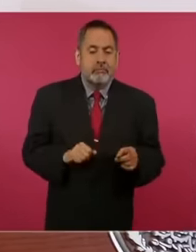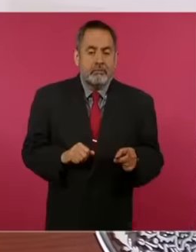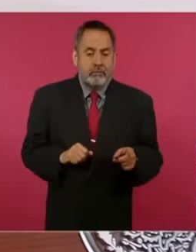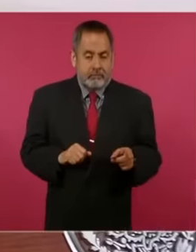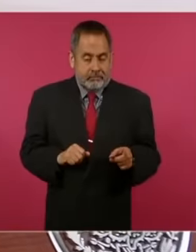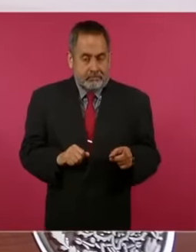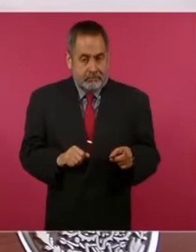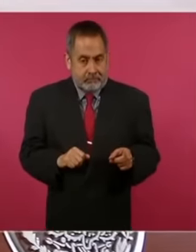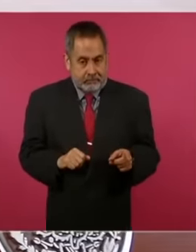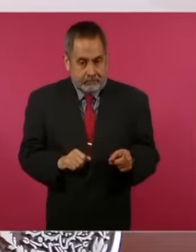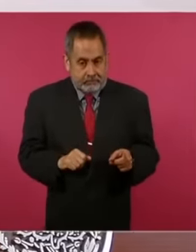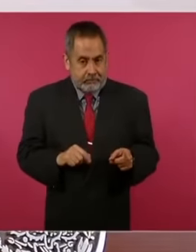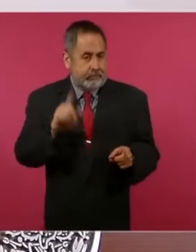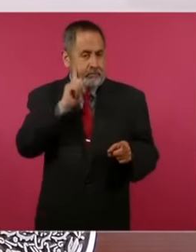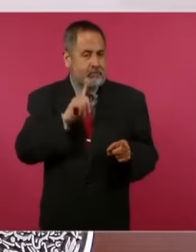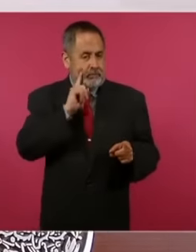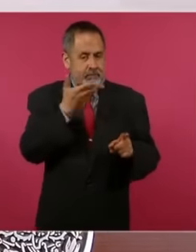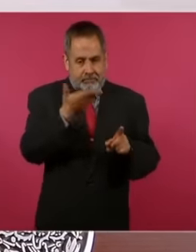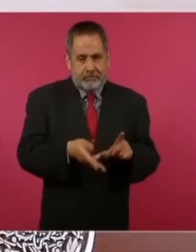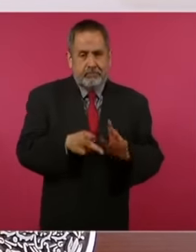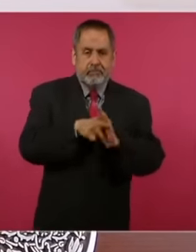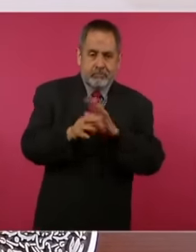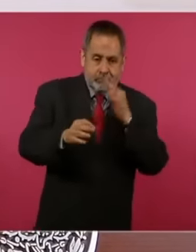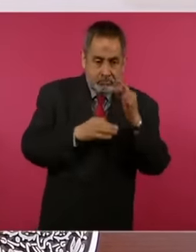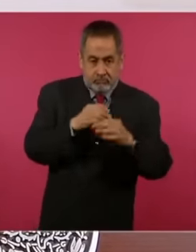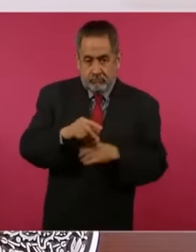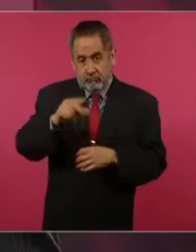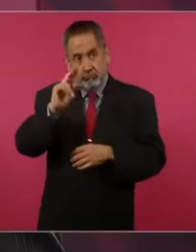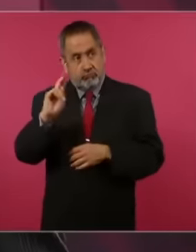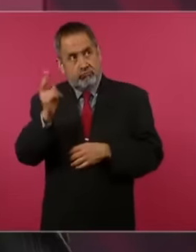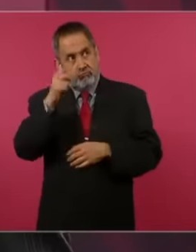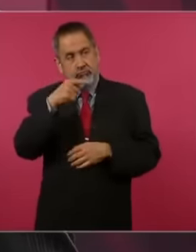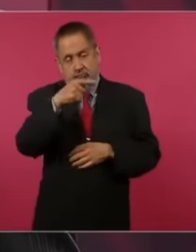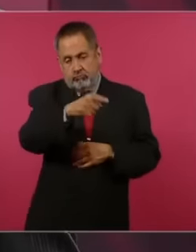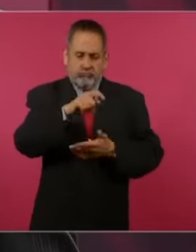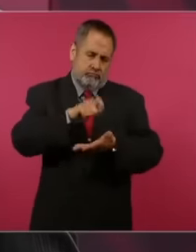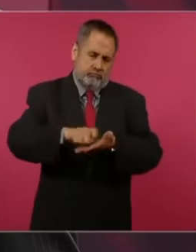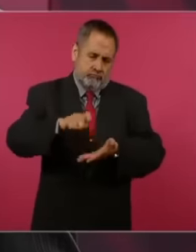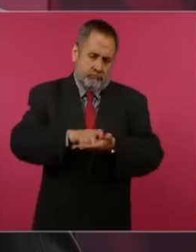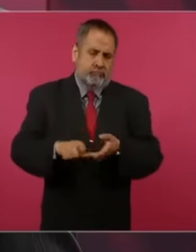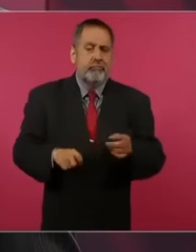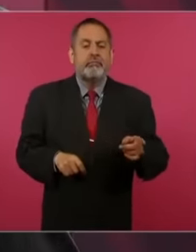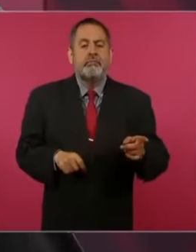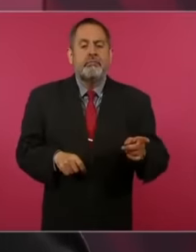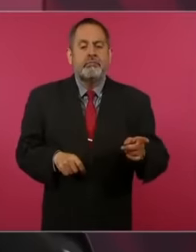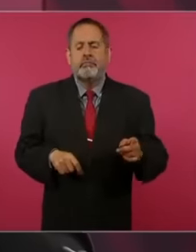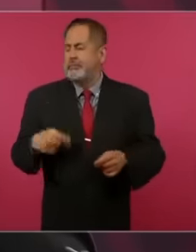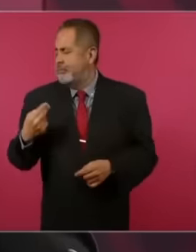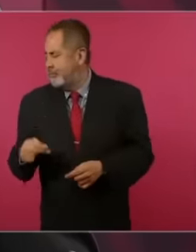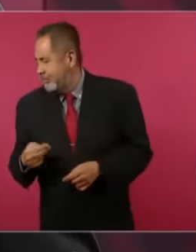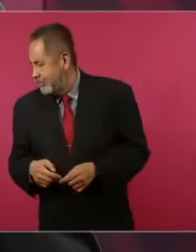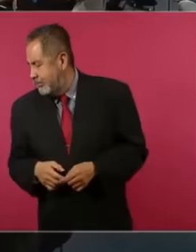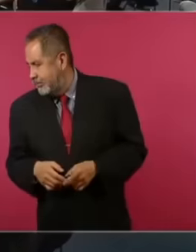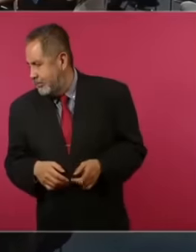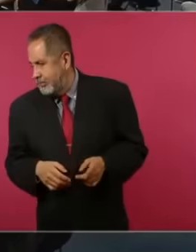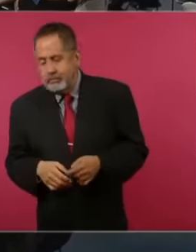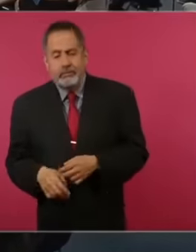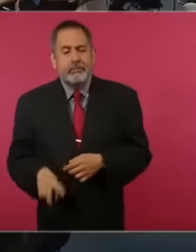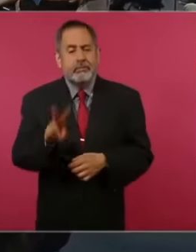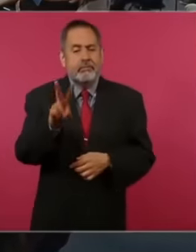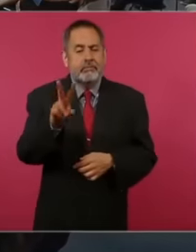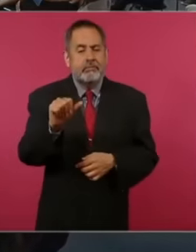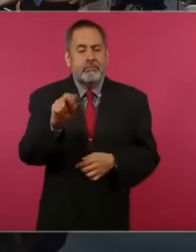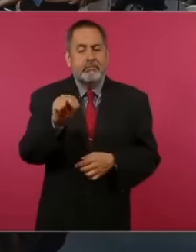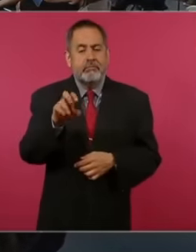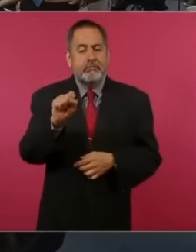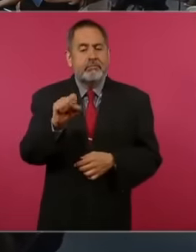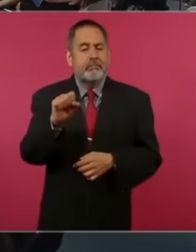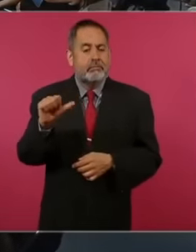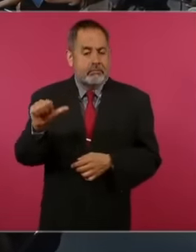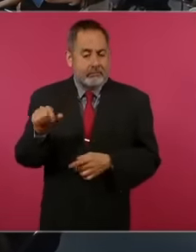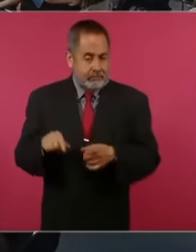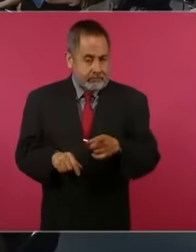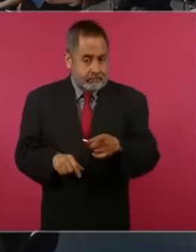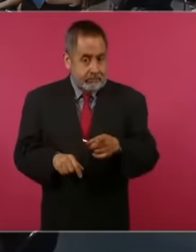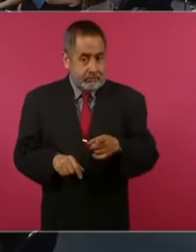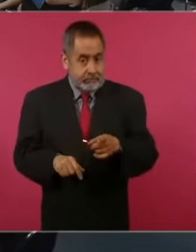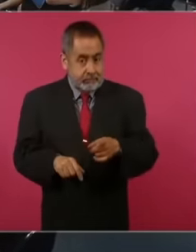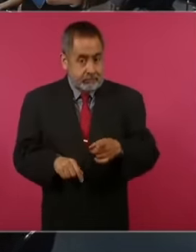that academic journalist writer wrote in reform What is her name Vanessa Eh She wrote it